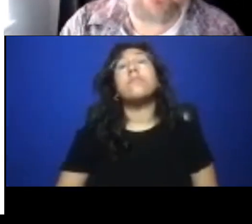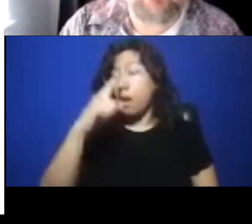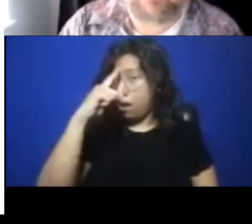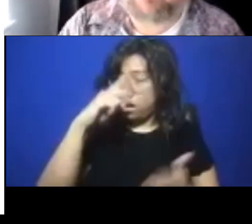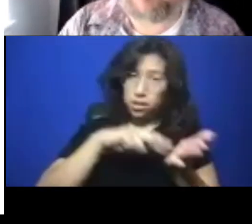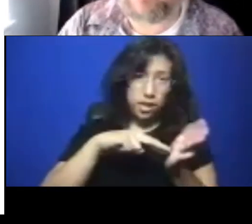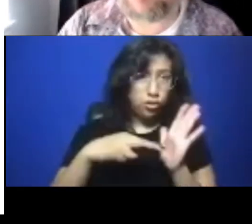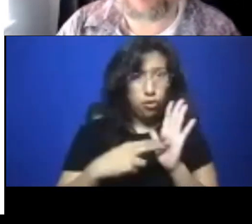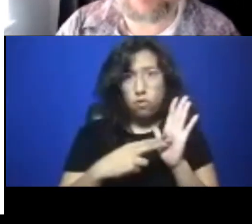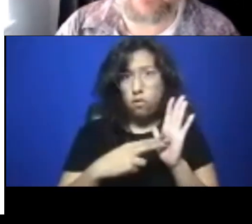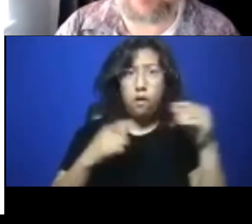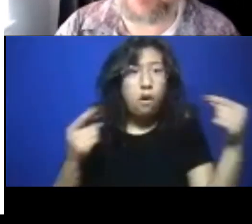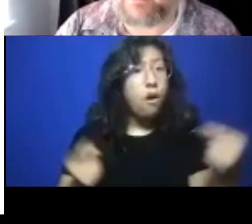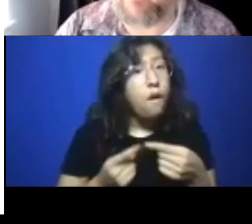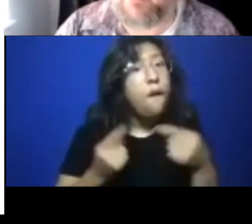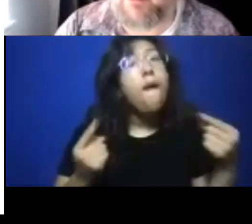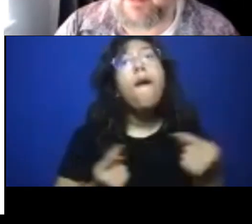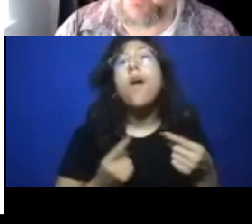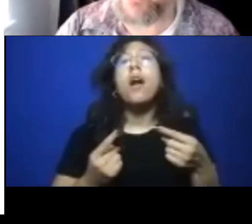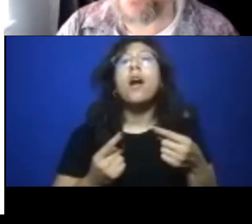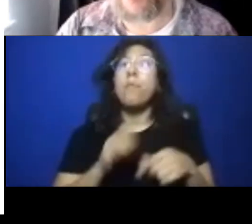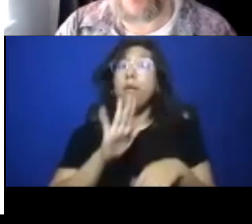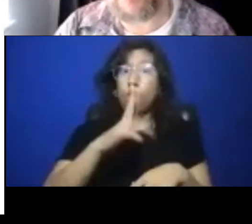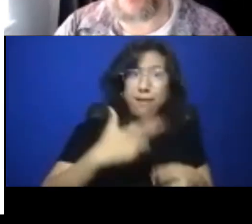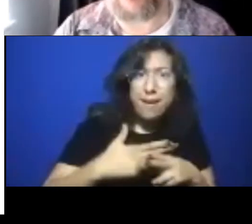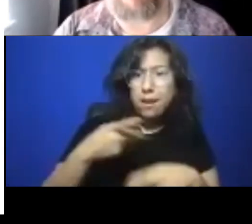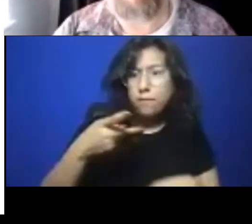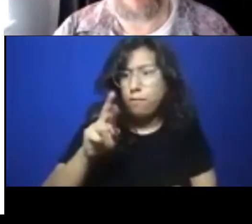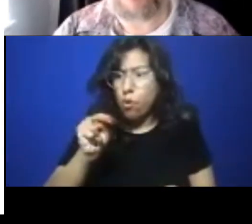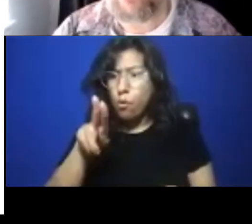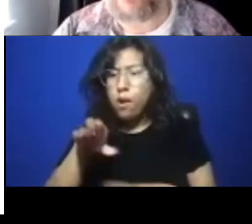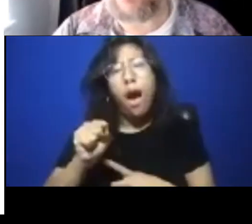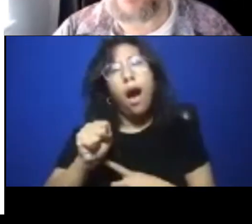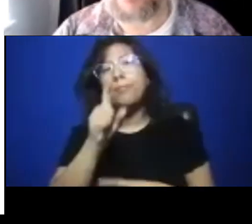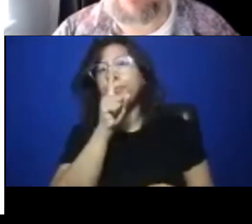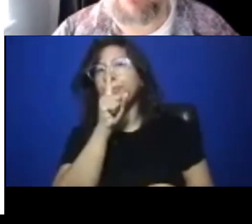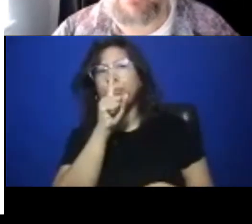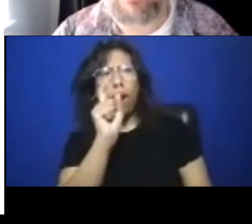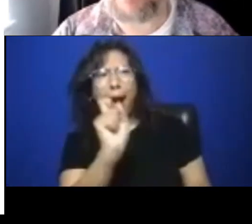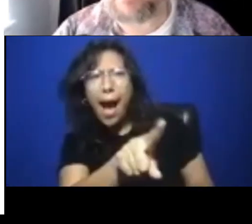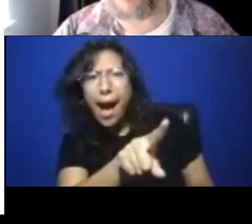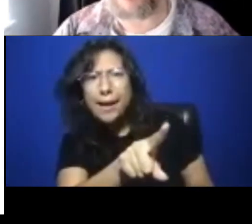through not using someone's name or pronouns or not asking what someone's name or pronouns are